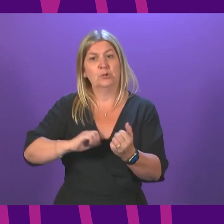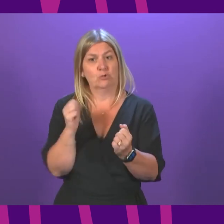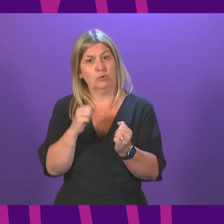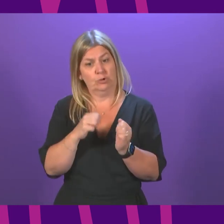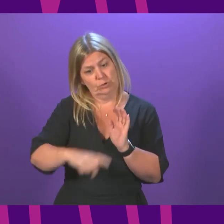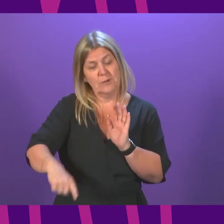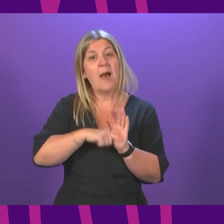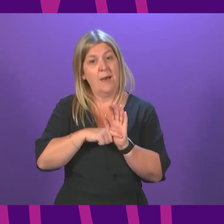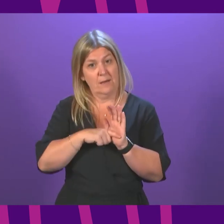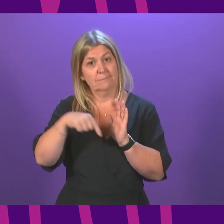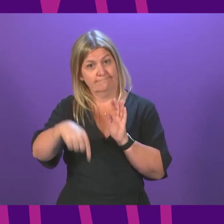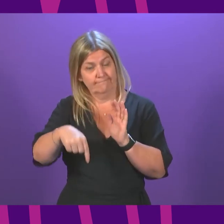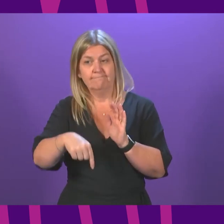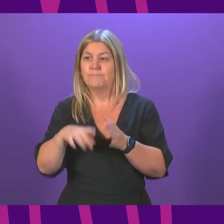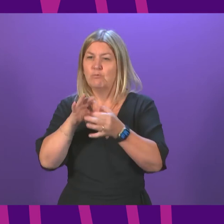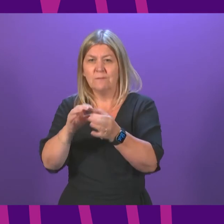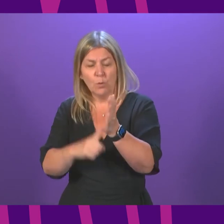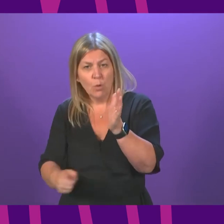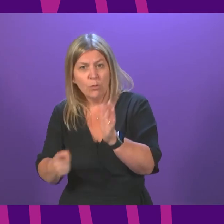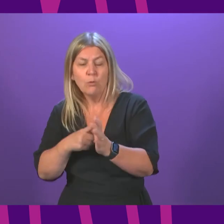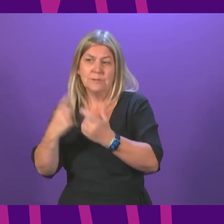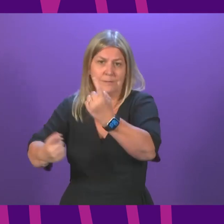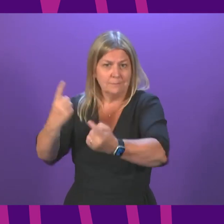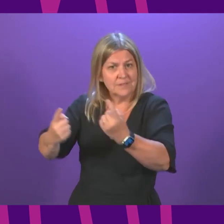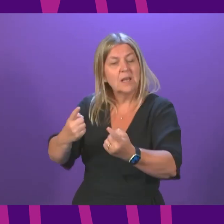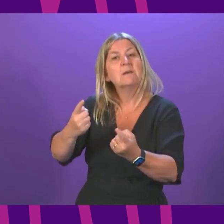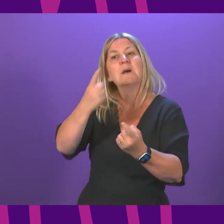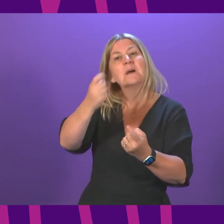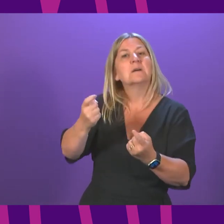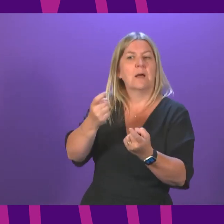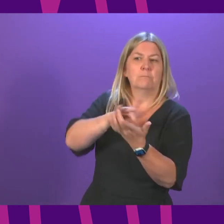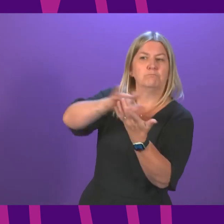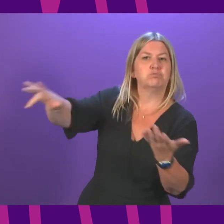to local authorities being able to physically exclude the public from local authority meetings